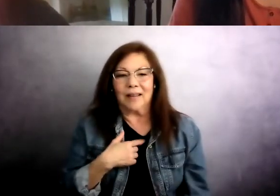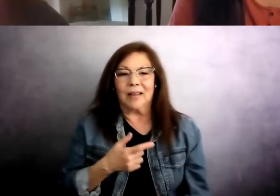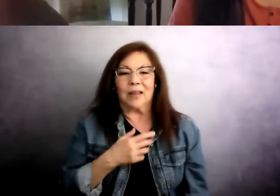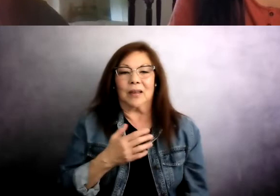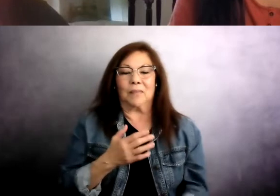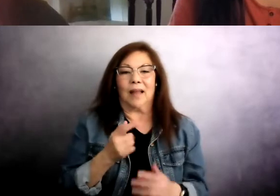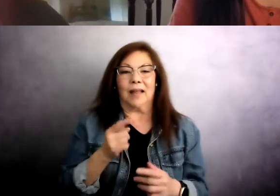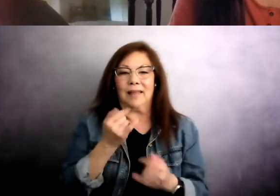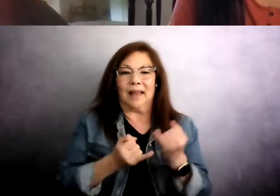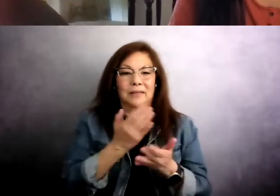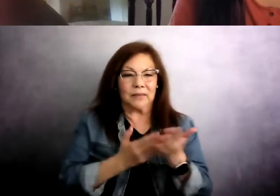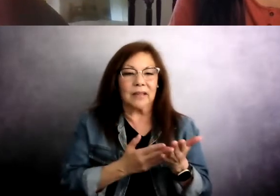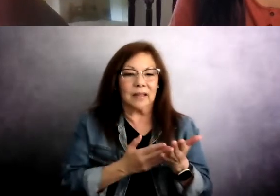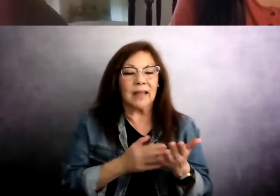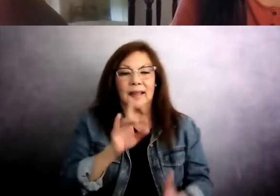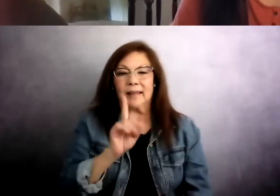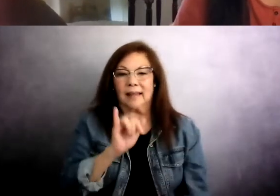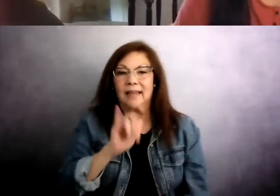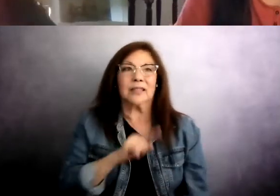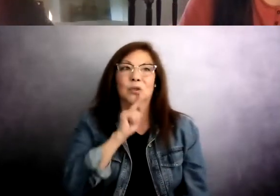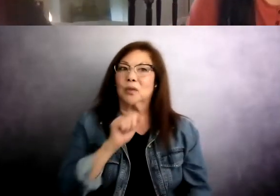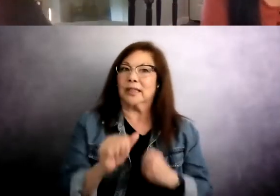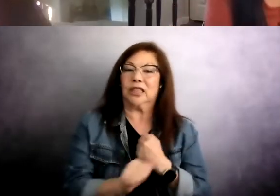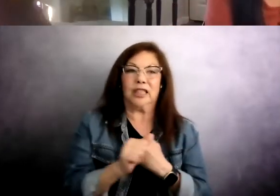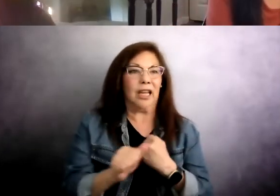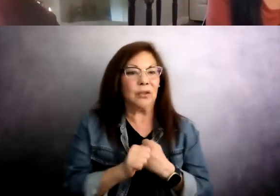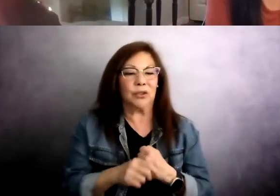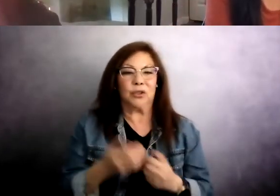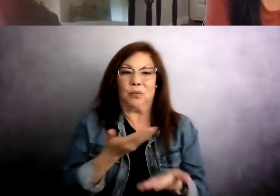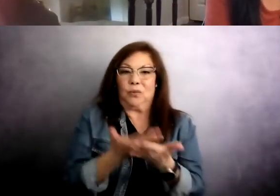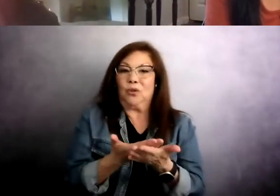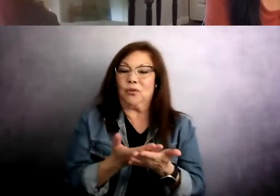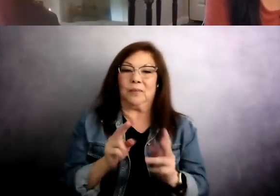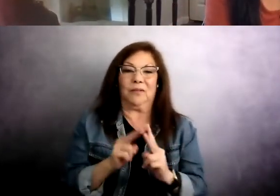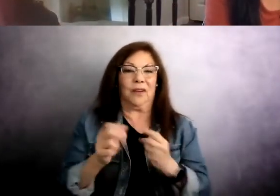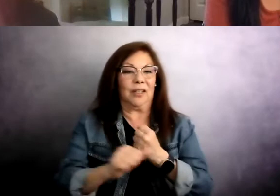track of it is that Daisy is dangerous! She proves to be dangerous to Gatsby in the original